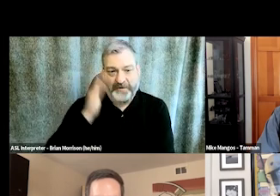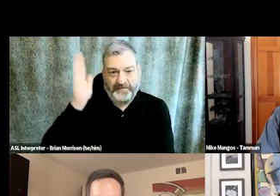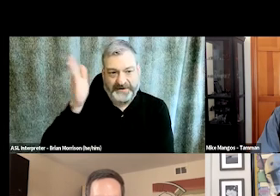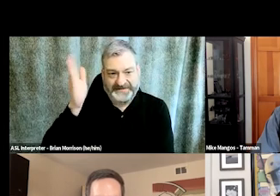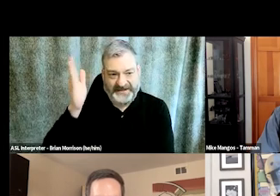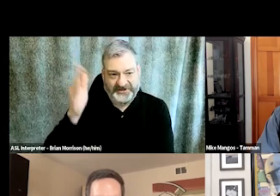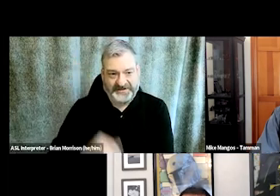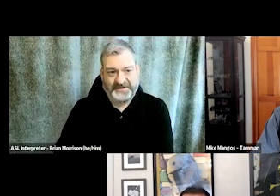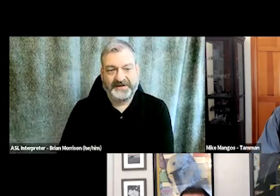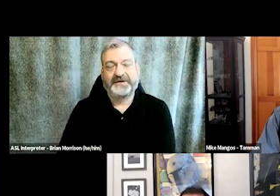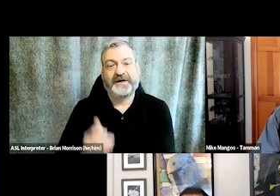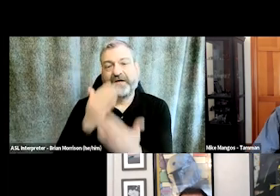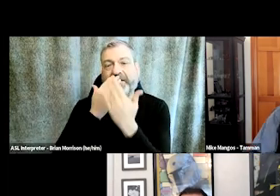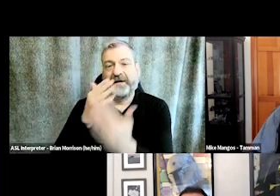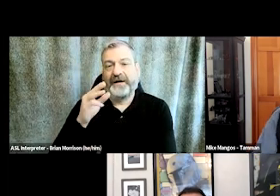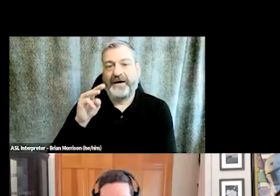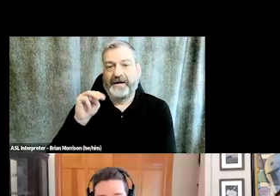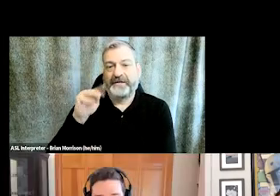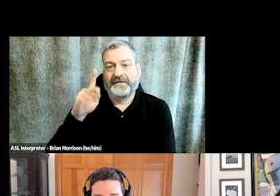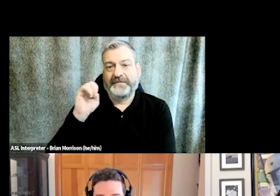I wanted to thank Mike, who jumped in early to kind of give us